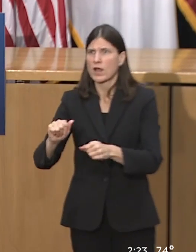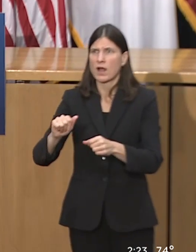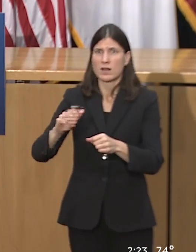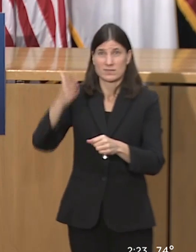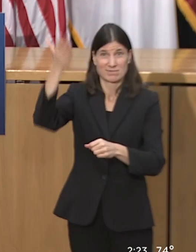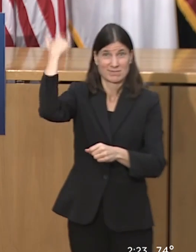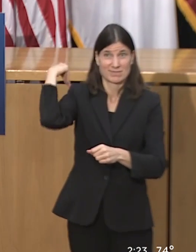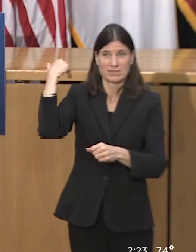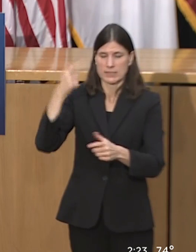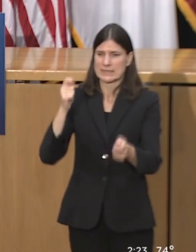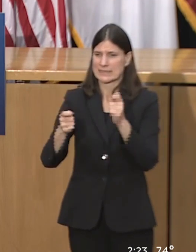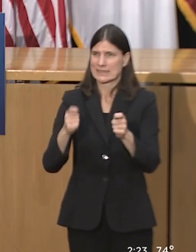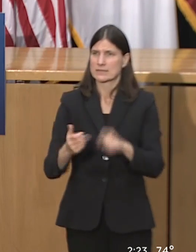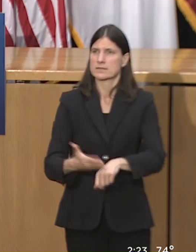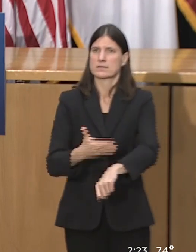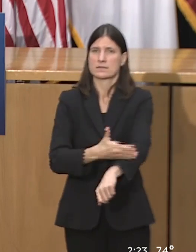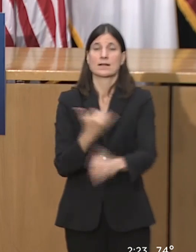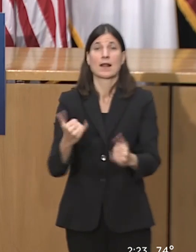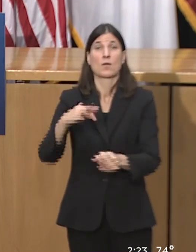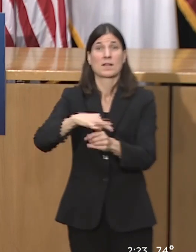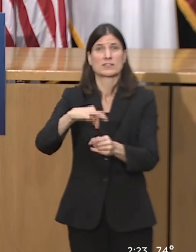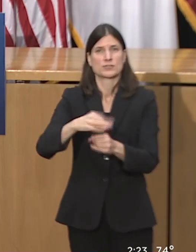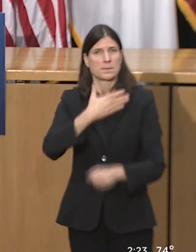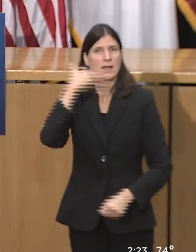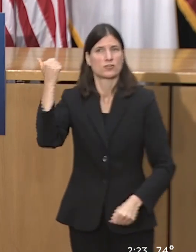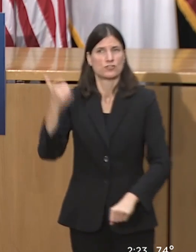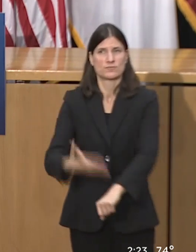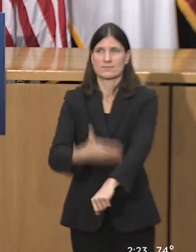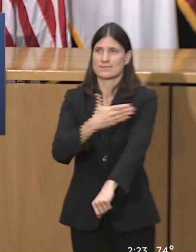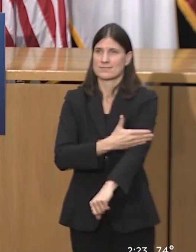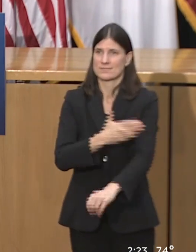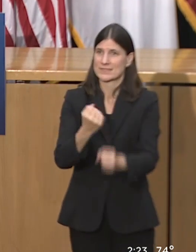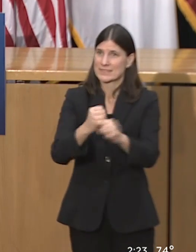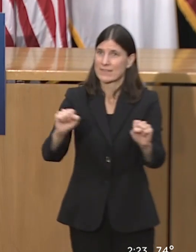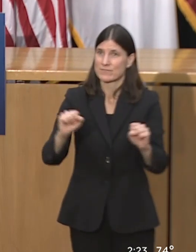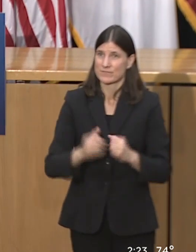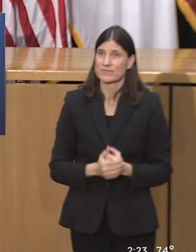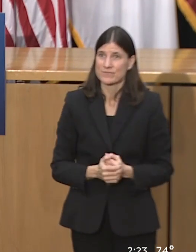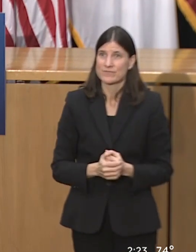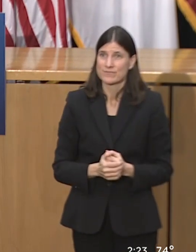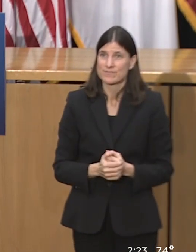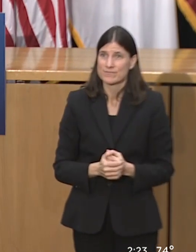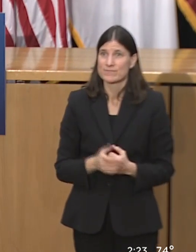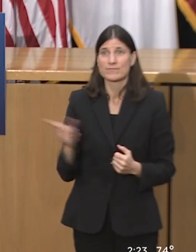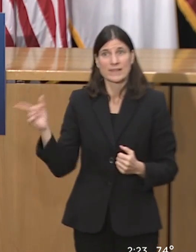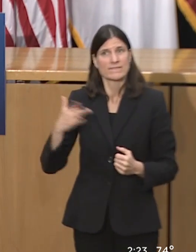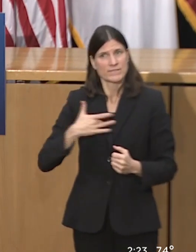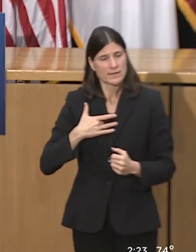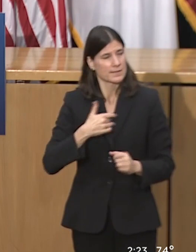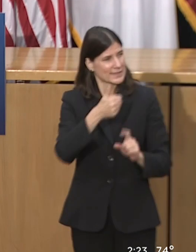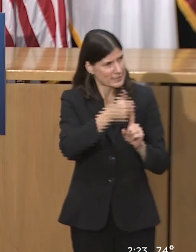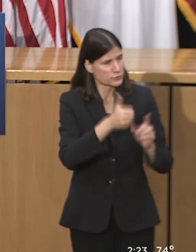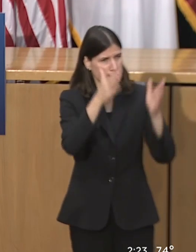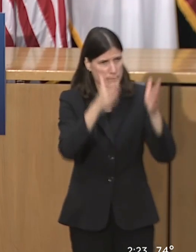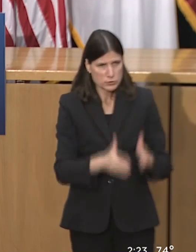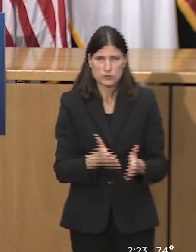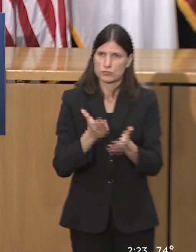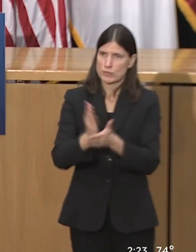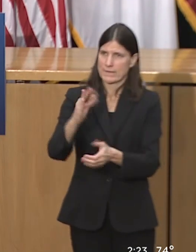PEOPLE REALLY DID TAKE A GOOD, HARD LOOK AT THE RULES, THE PROCESSES, AND THE MINISTRY PROCEDURES THEY ALL HAD IN